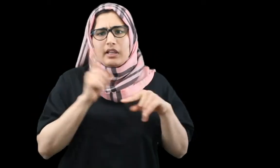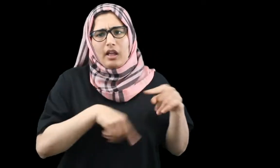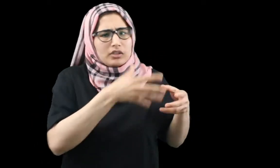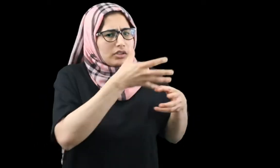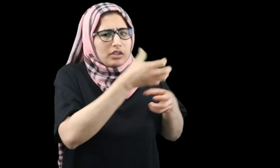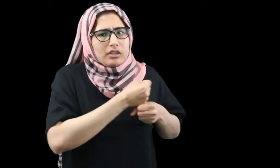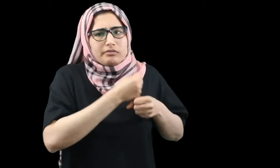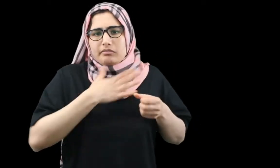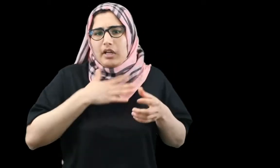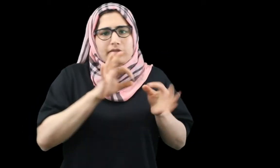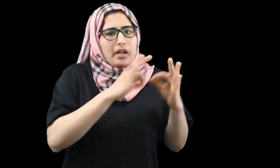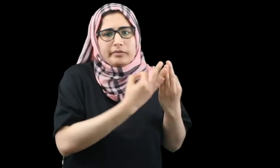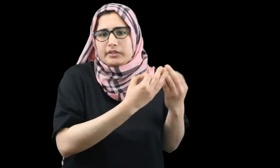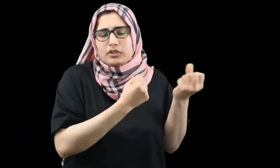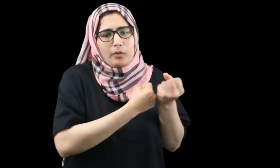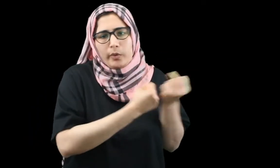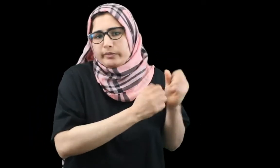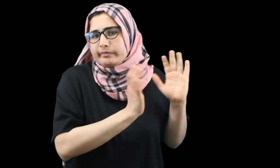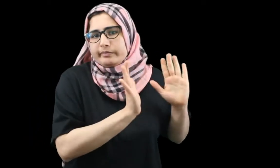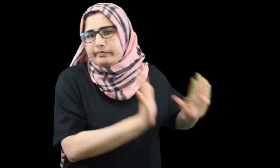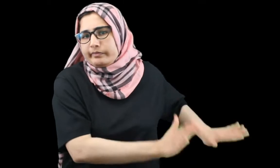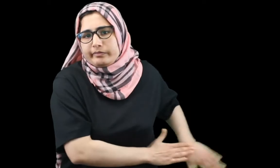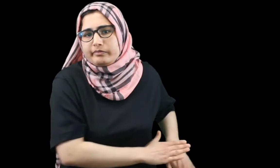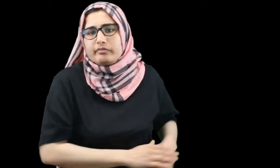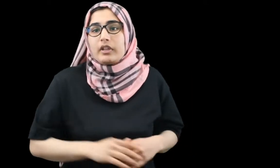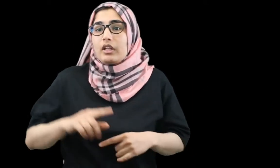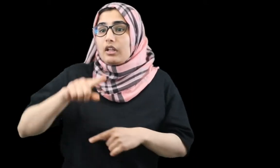At the same time, I was sad that I couldn't turn to my family for help.